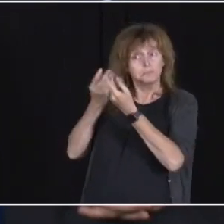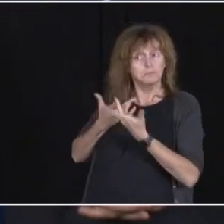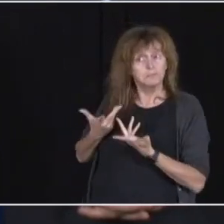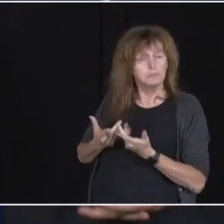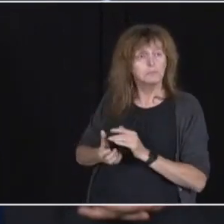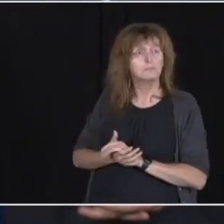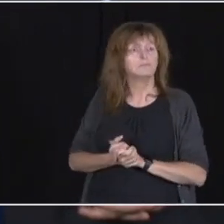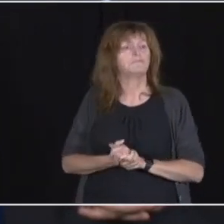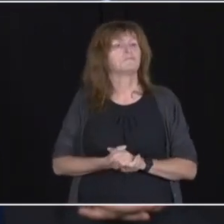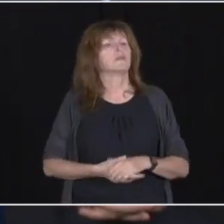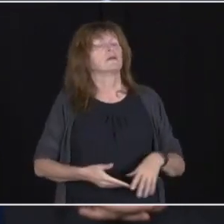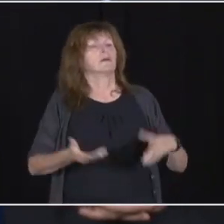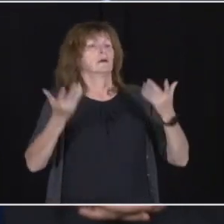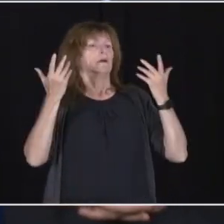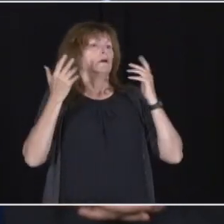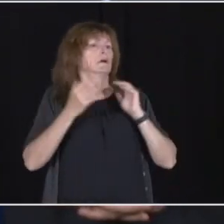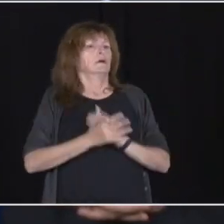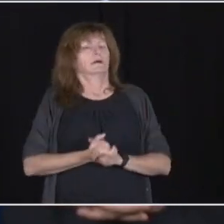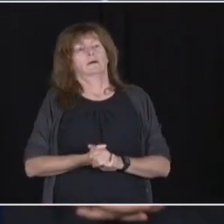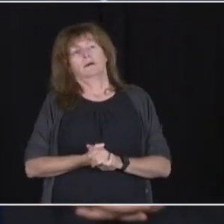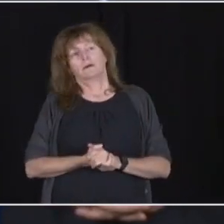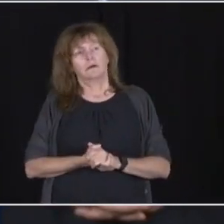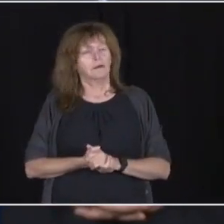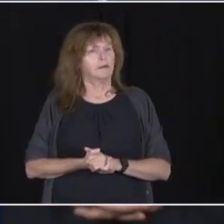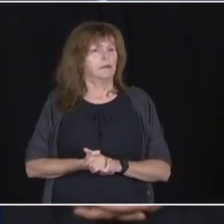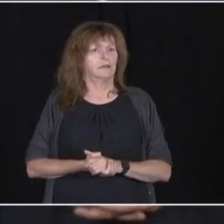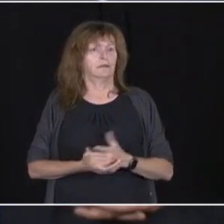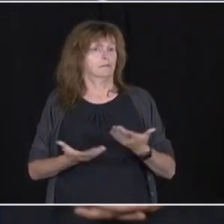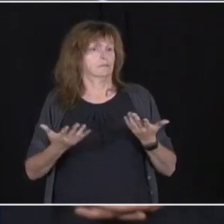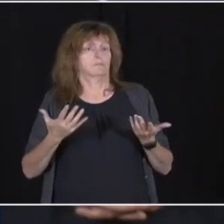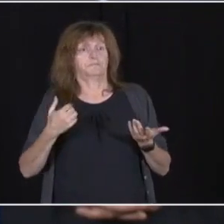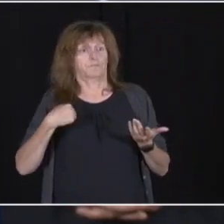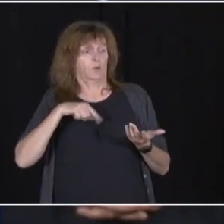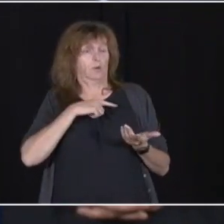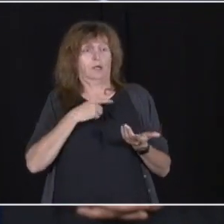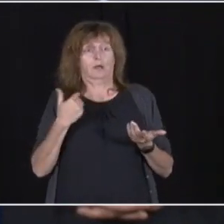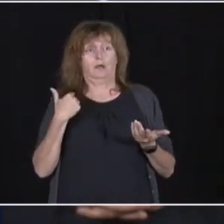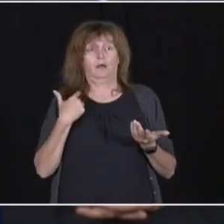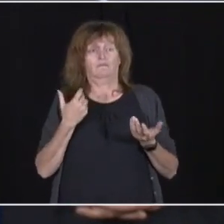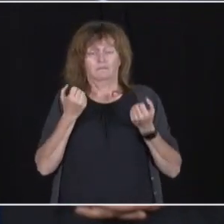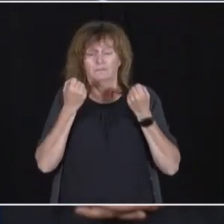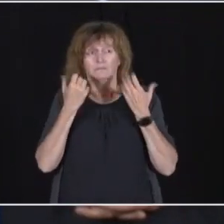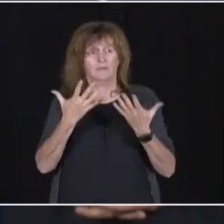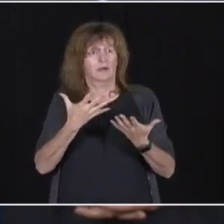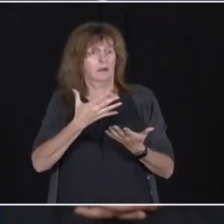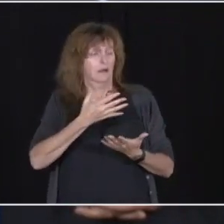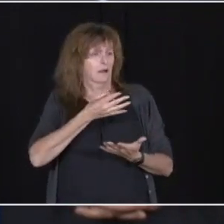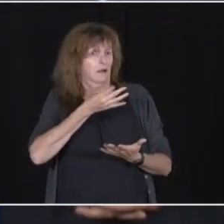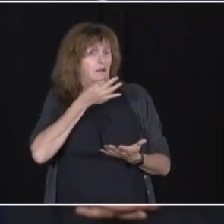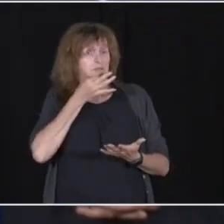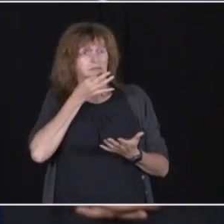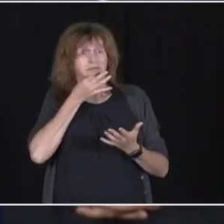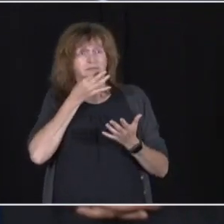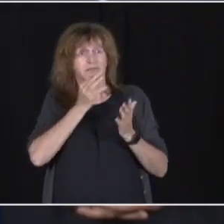shuffling your cabinet in July or August? What I can tell you, I haven't could've a condo. And I've always said.